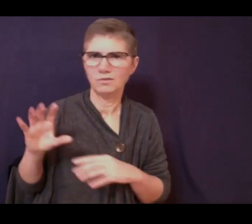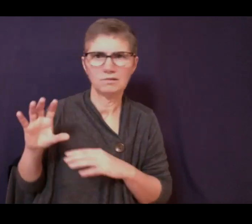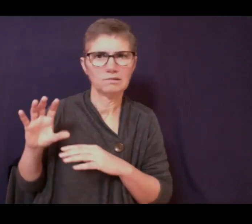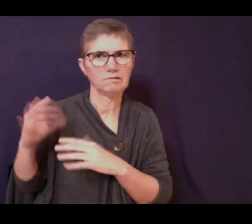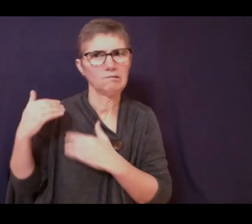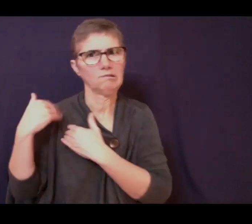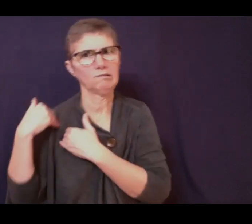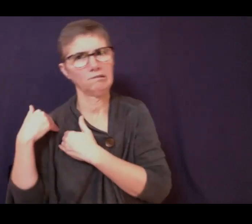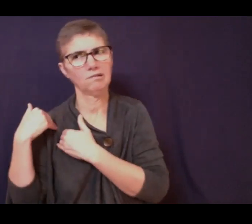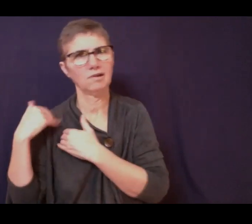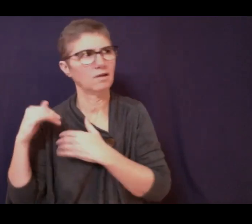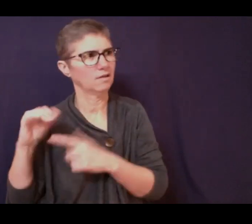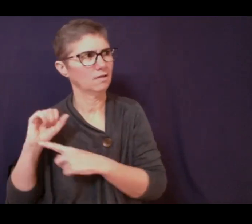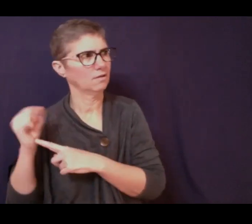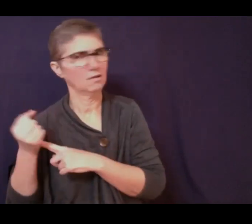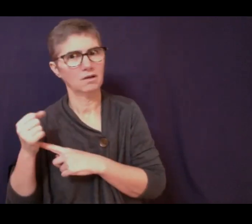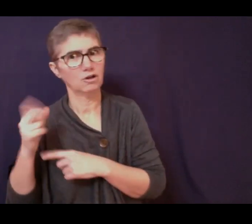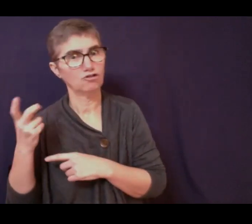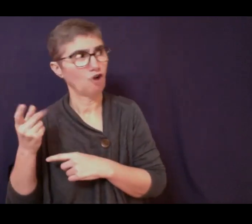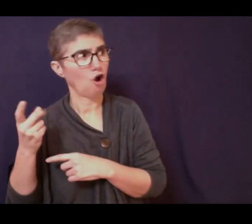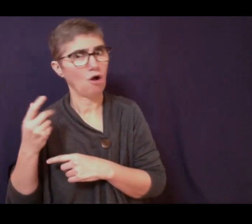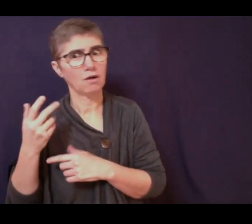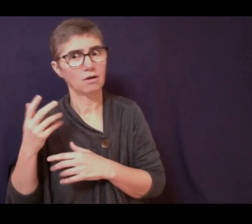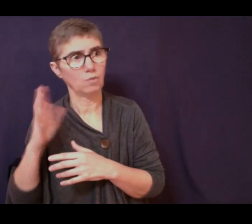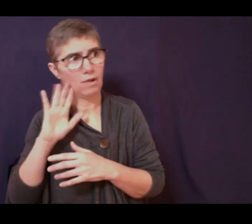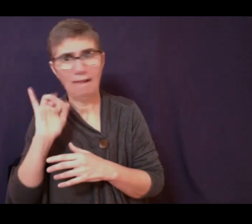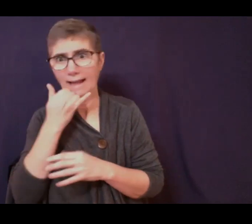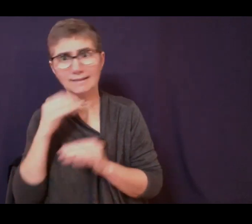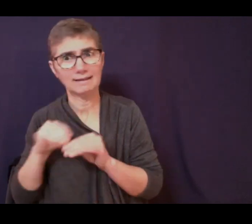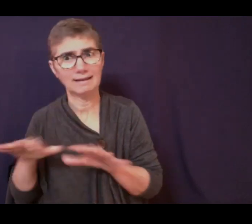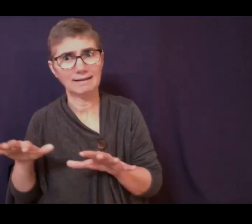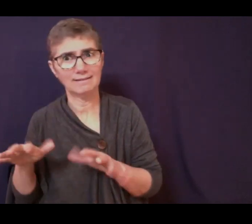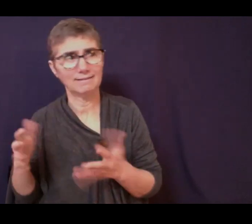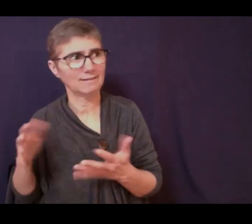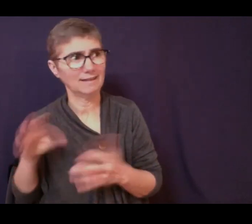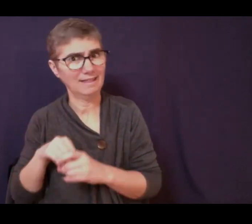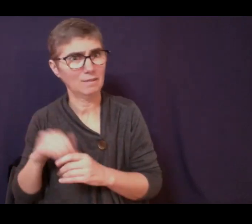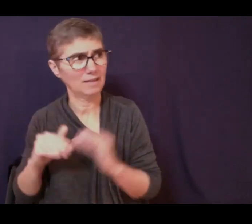situation where the dog is more likely to like have an accident in the building and you know